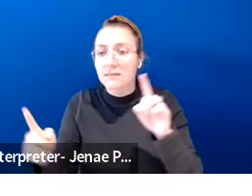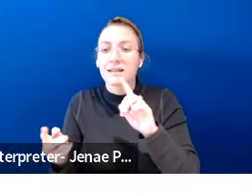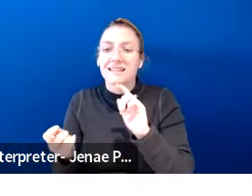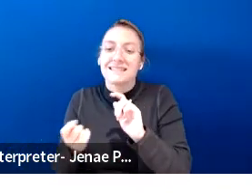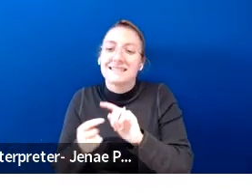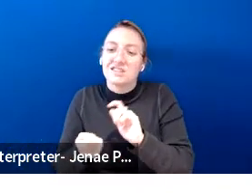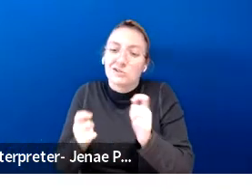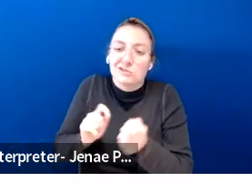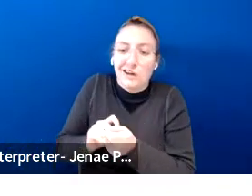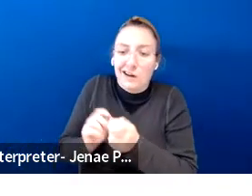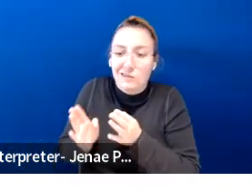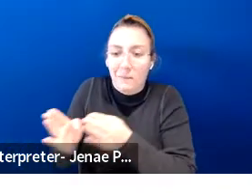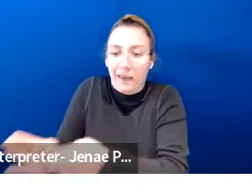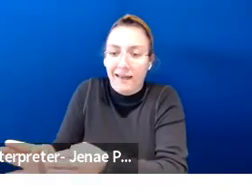When the pandemic hit.